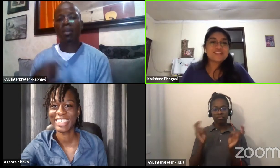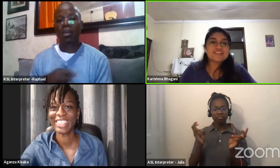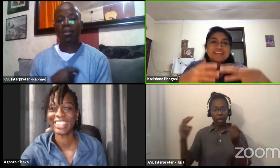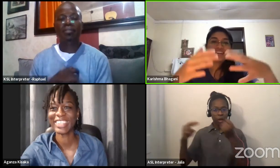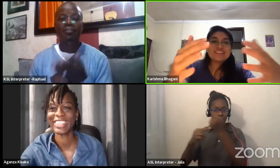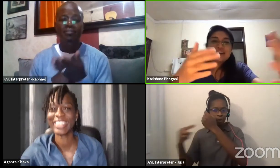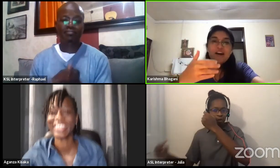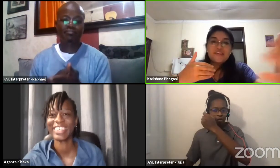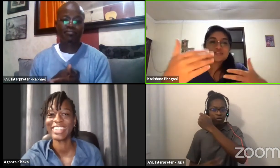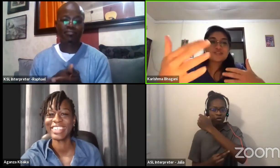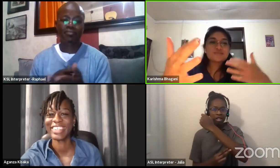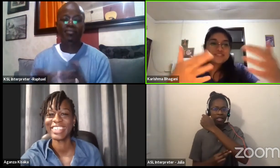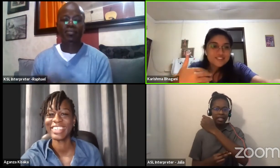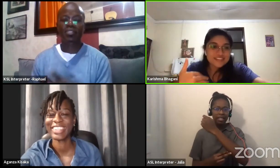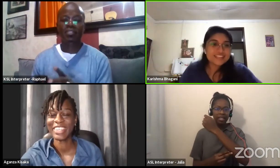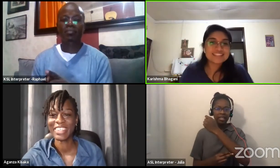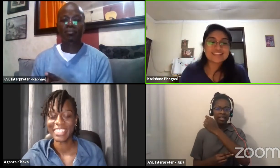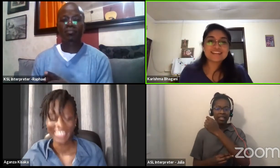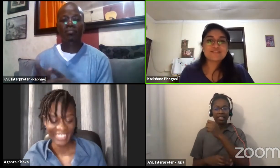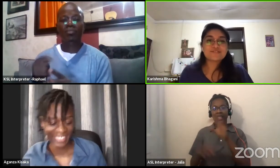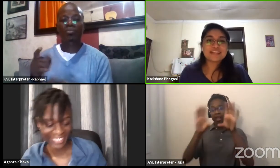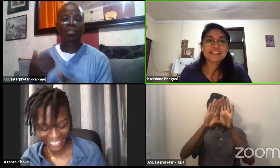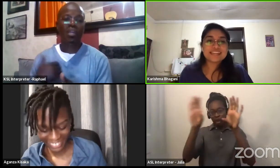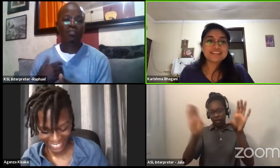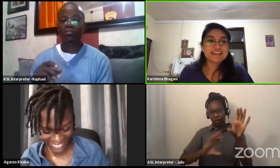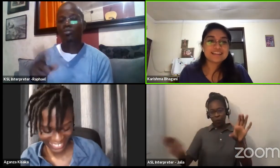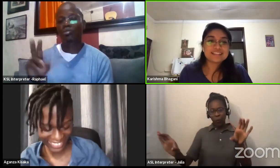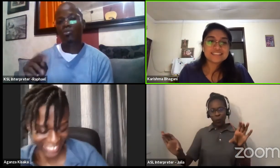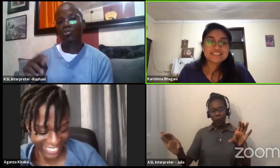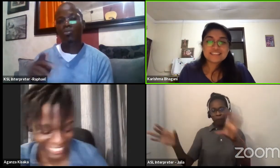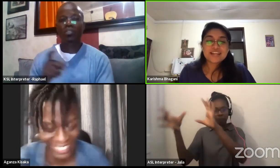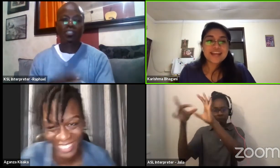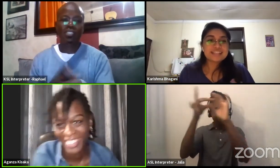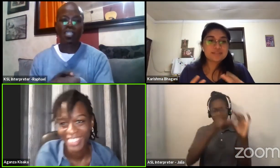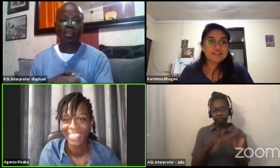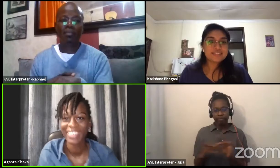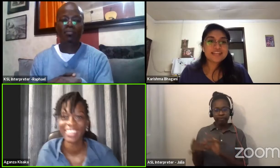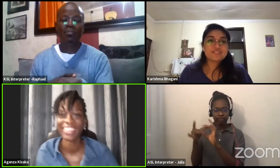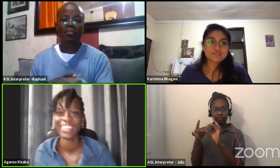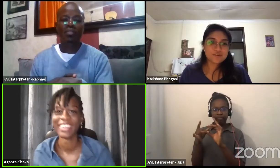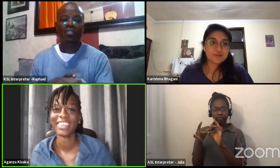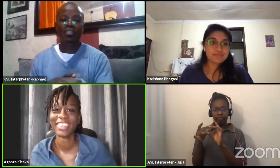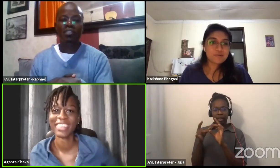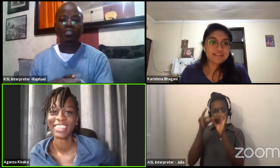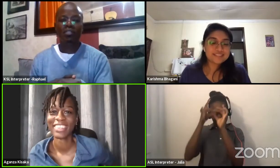between our resume screens and really connecting with ourselves for a quick moment.